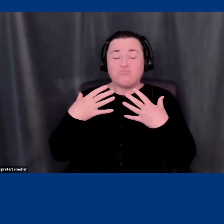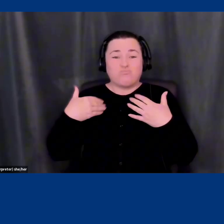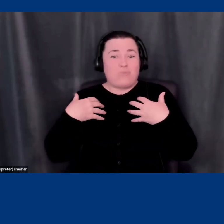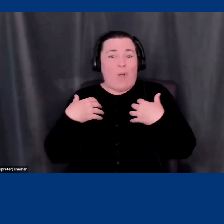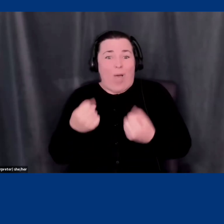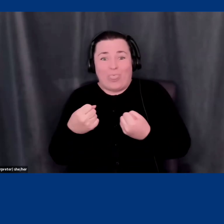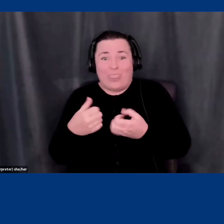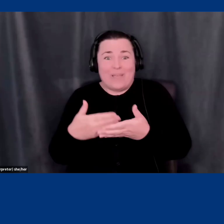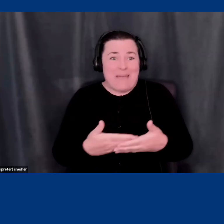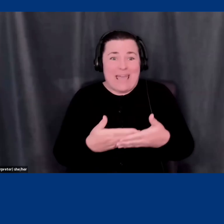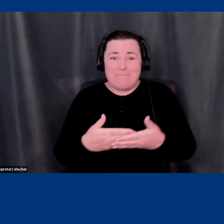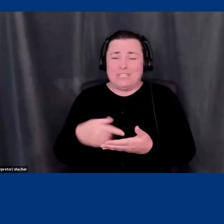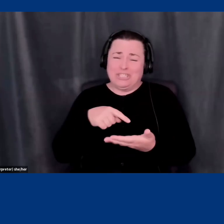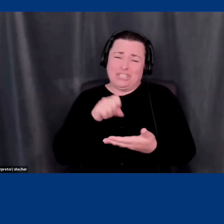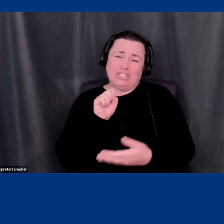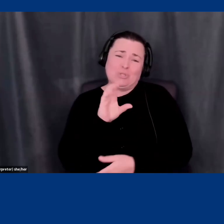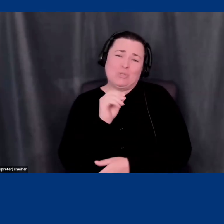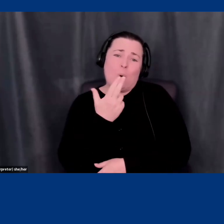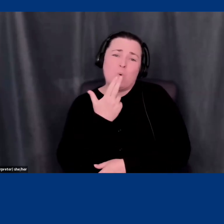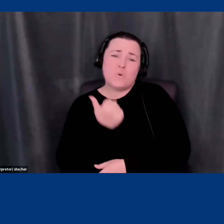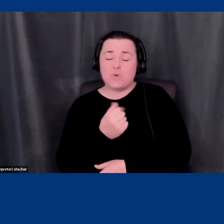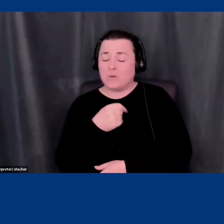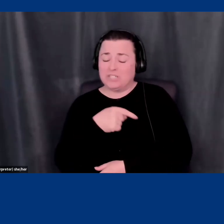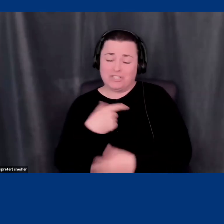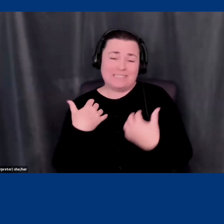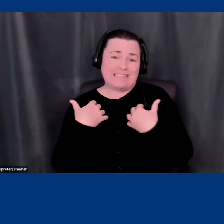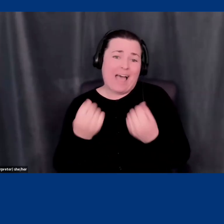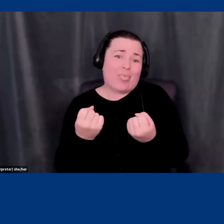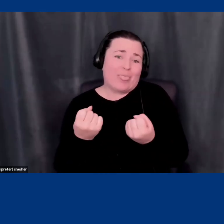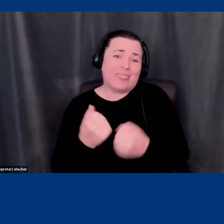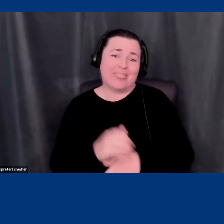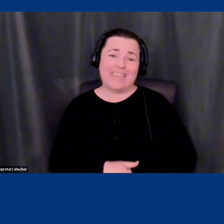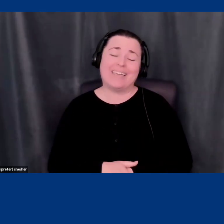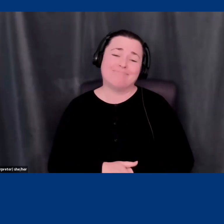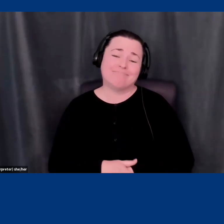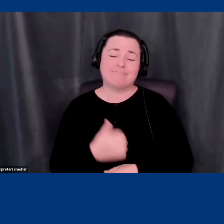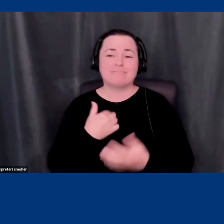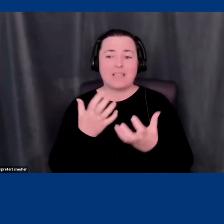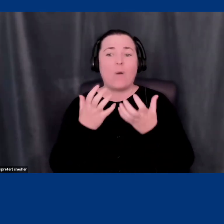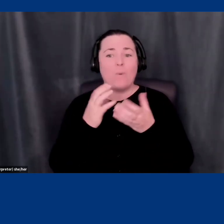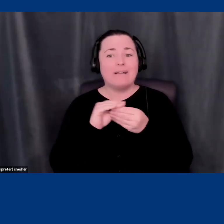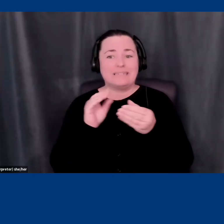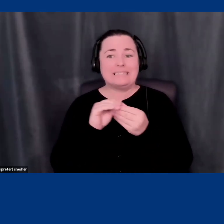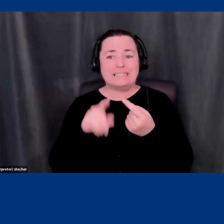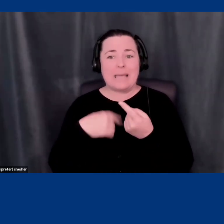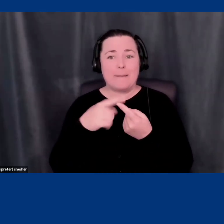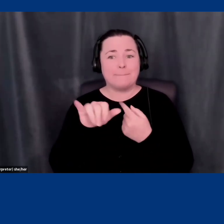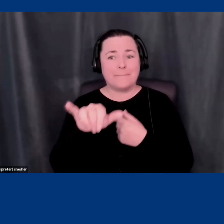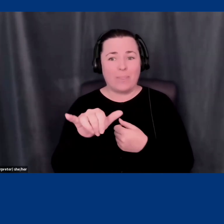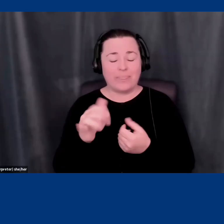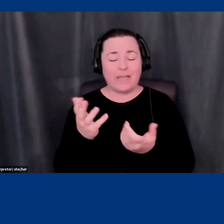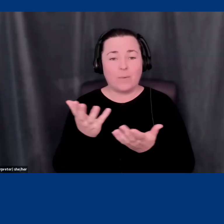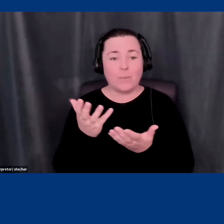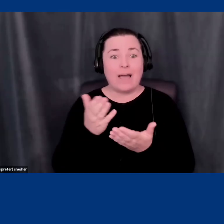She's so cute and she's healthy. What I wanted to say about that is that that was the quickest